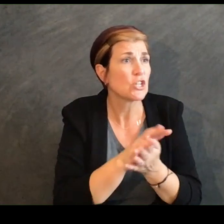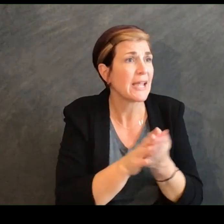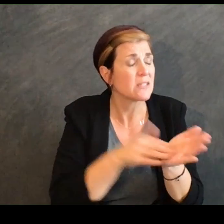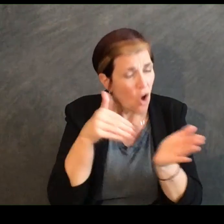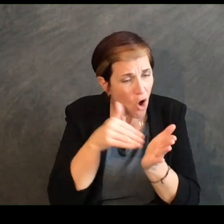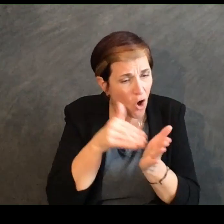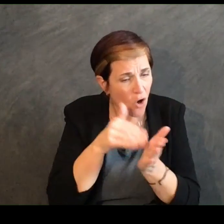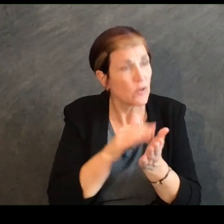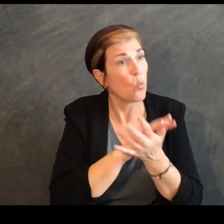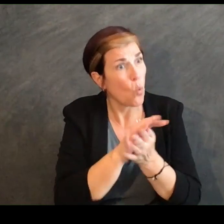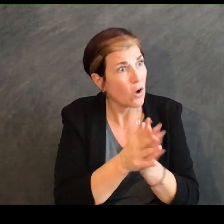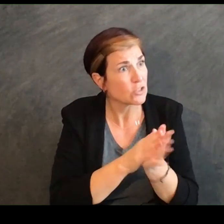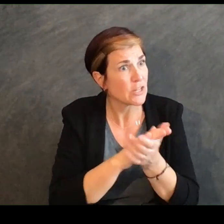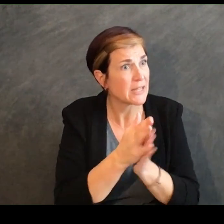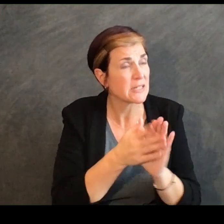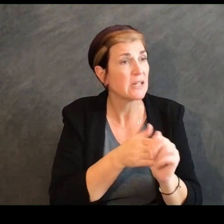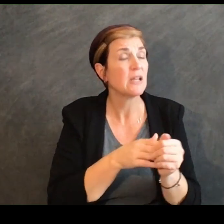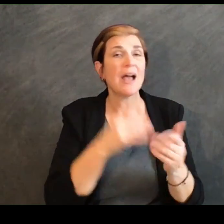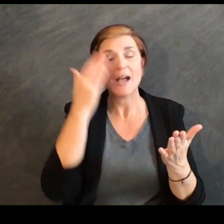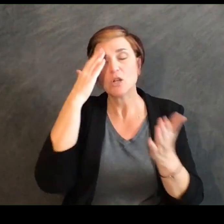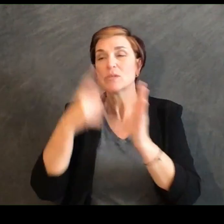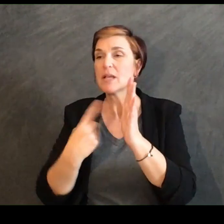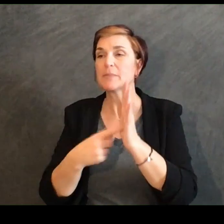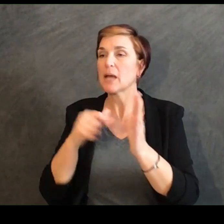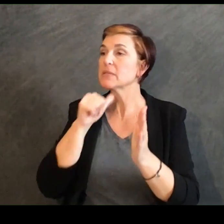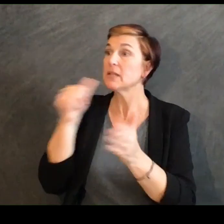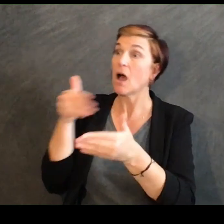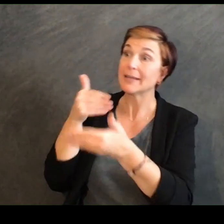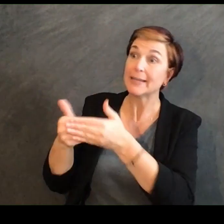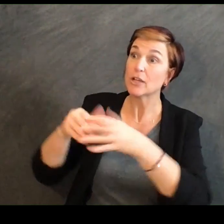you don't have the the alcohol wipes try and get them if you can't get them just